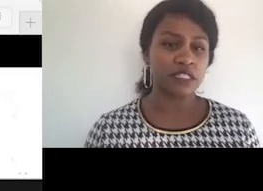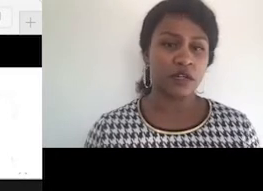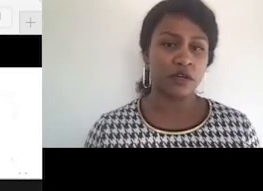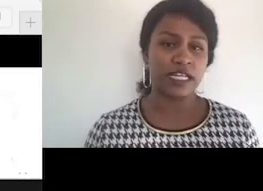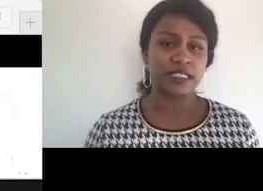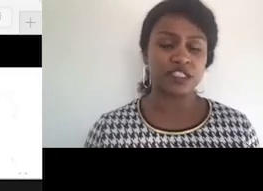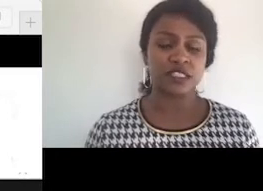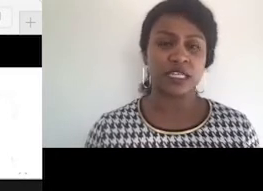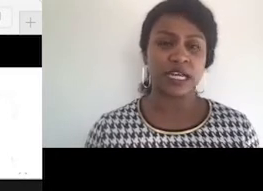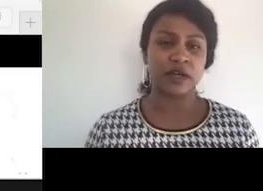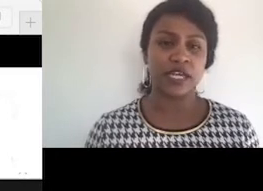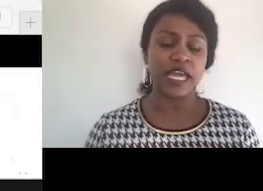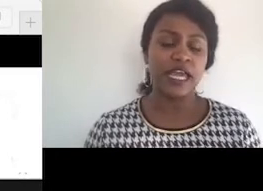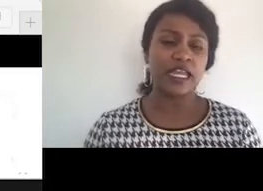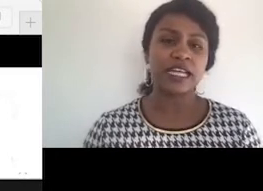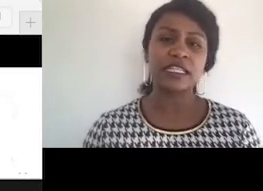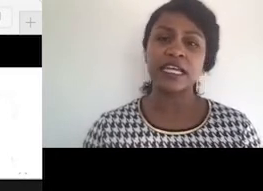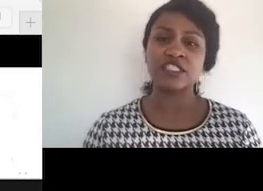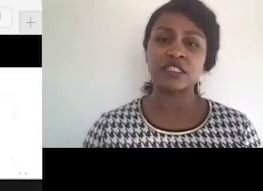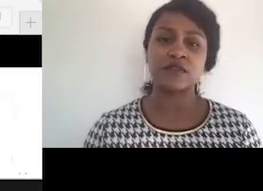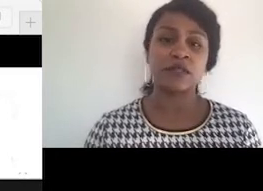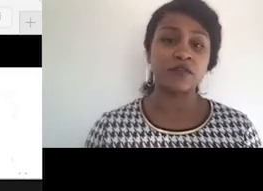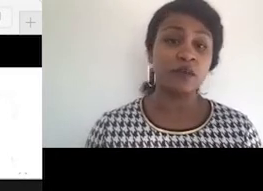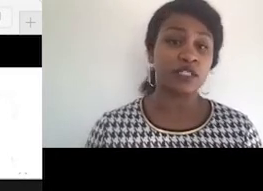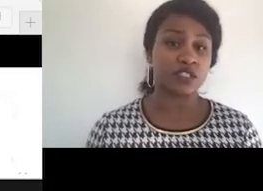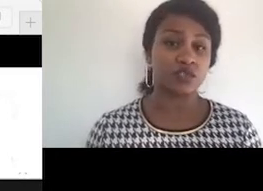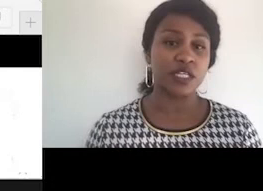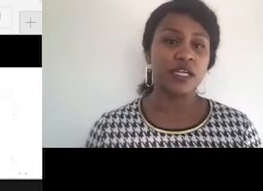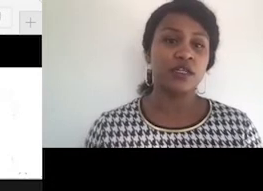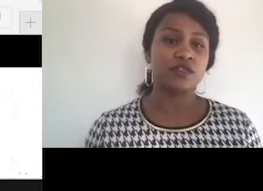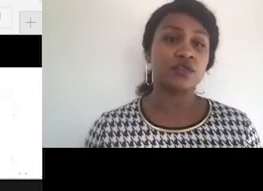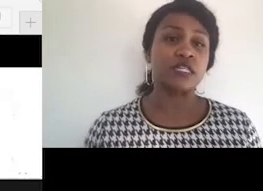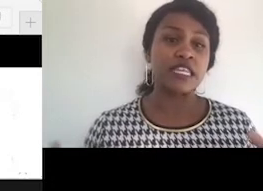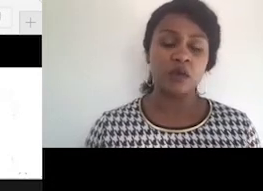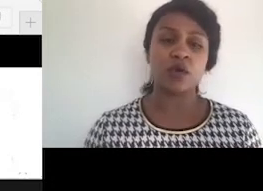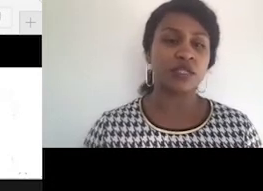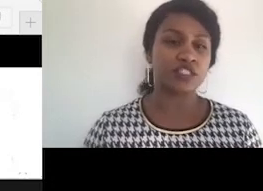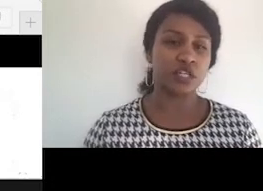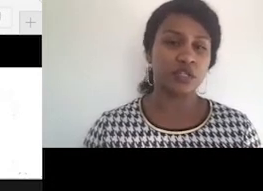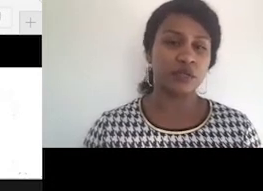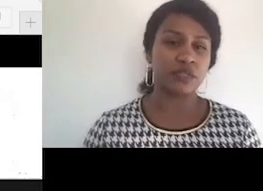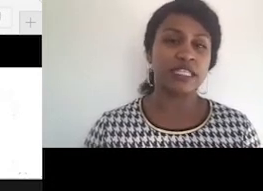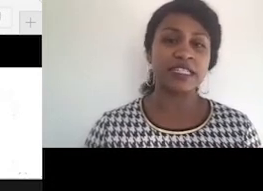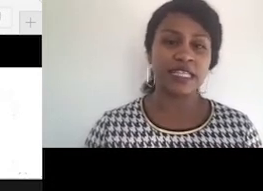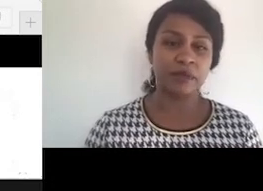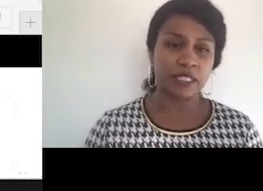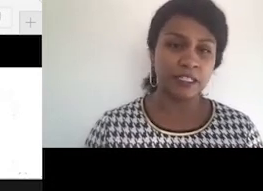theatre organizations in Calgary and acting agents from the film industry to network with each other. Next slide, please.